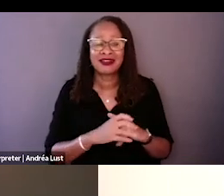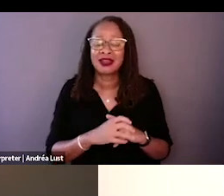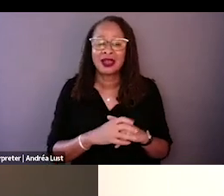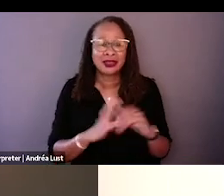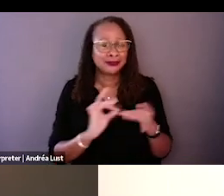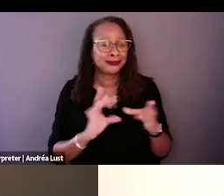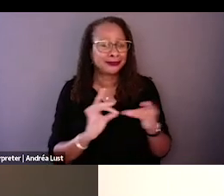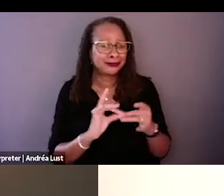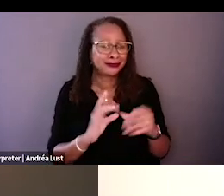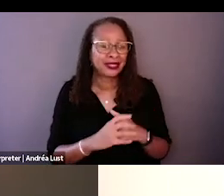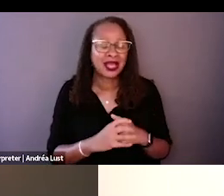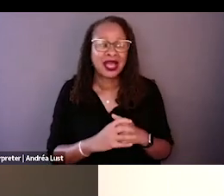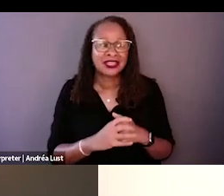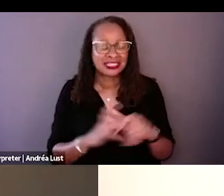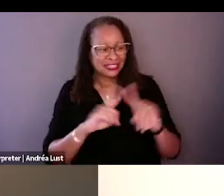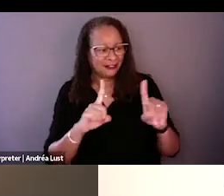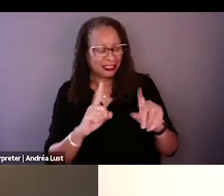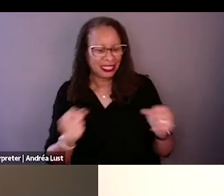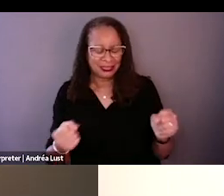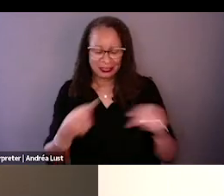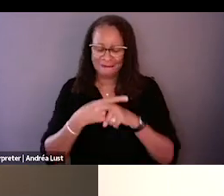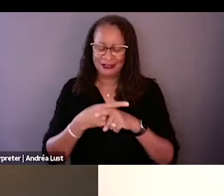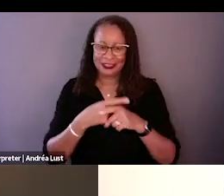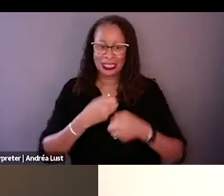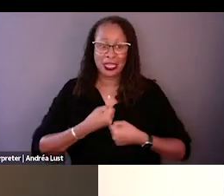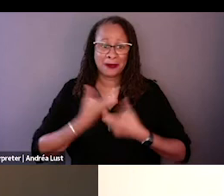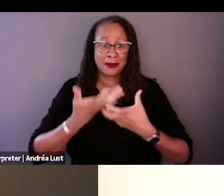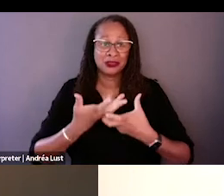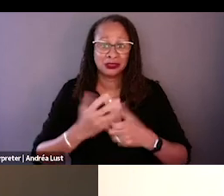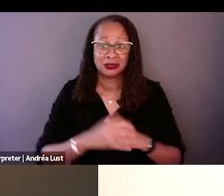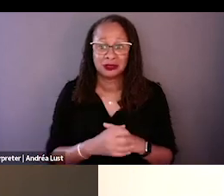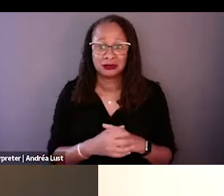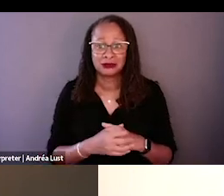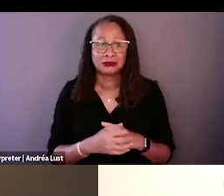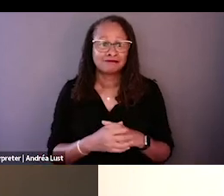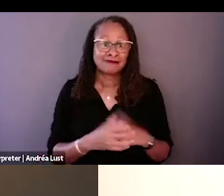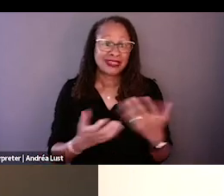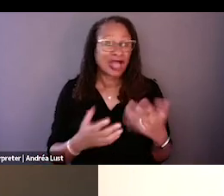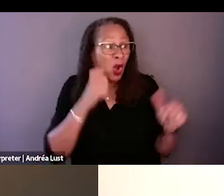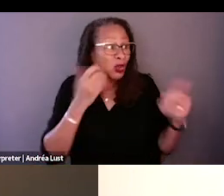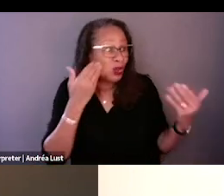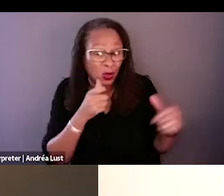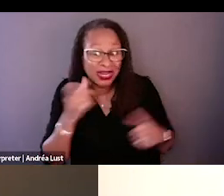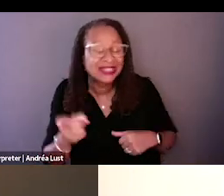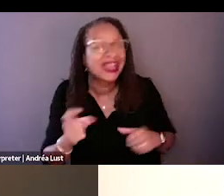have, we have to treat it with respect and show it as a portrait.